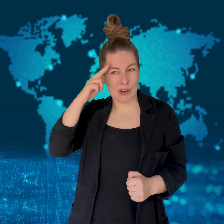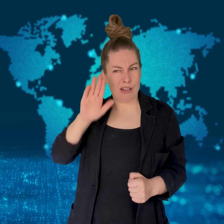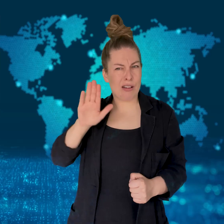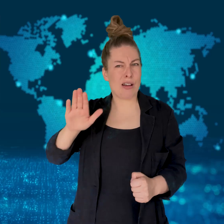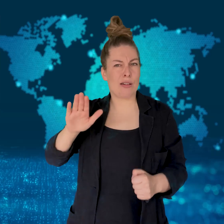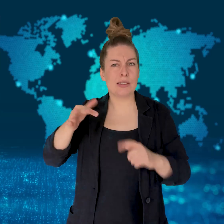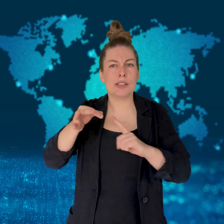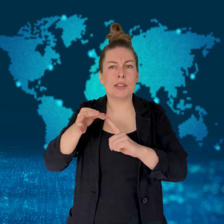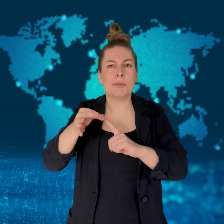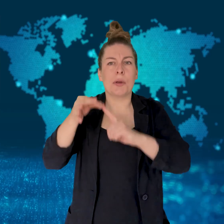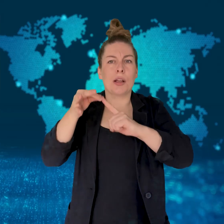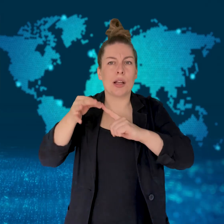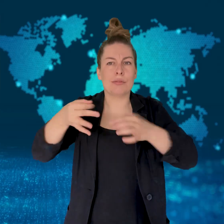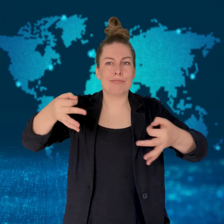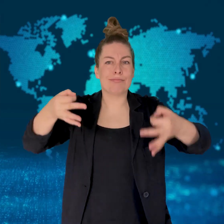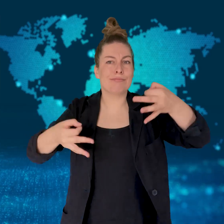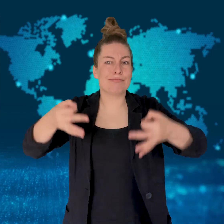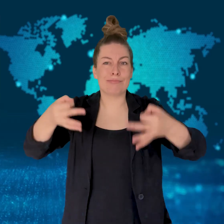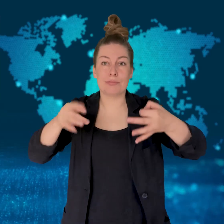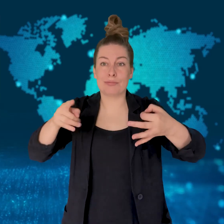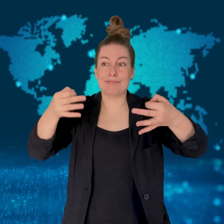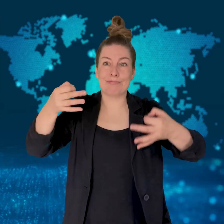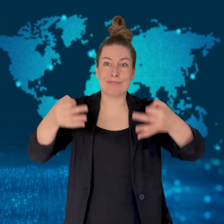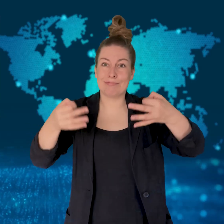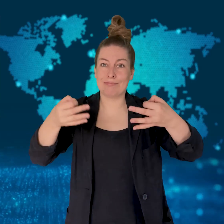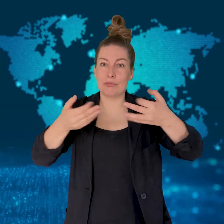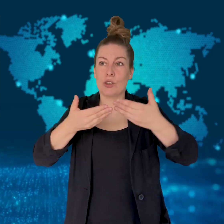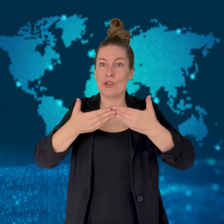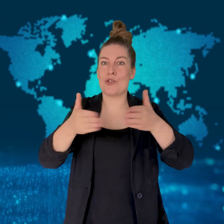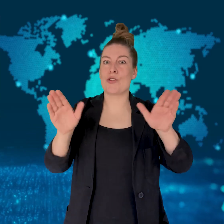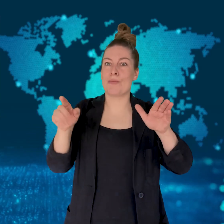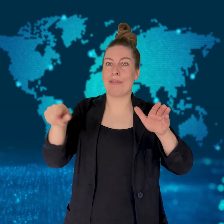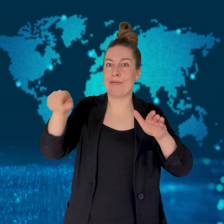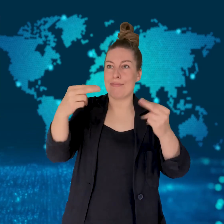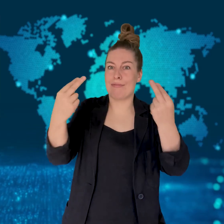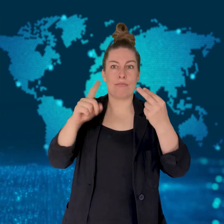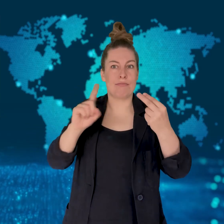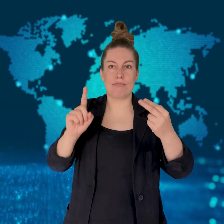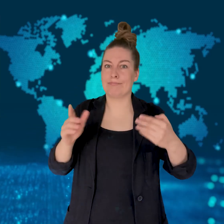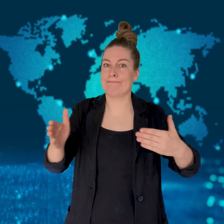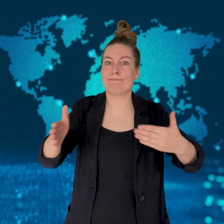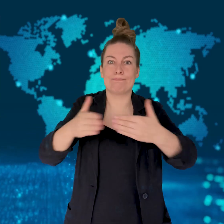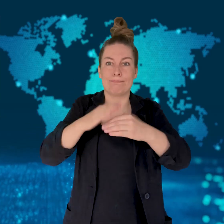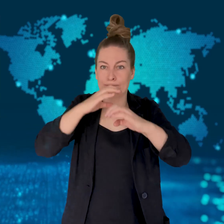She was sentenced to 11 years in prison in a "secret hearing" that